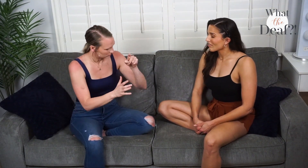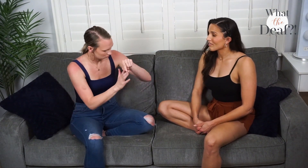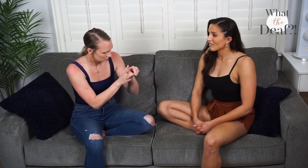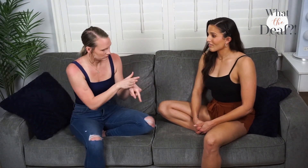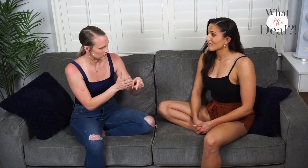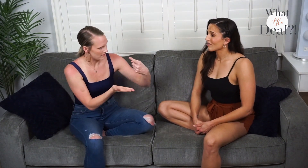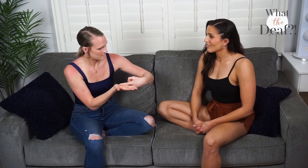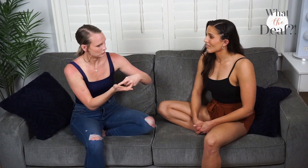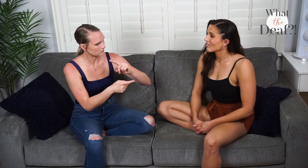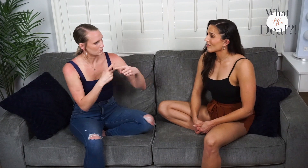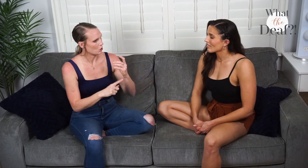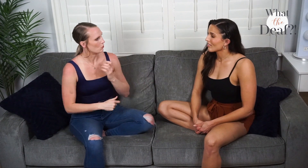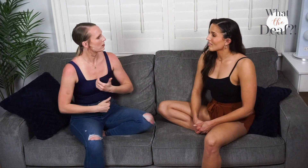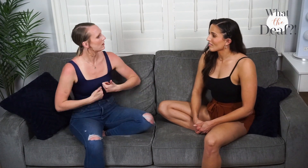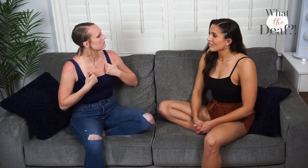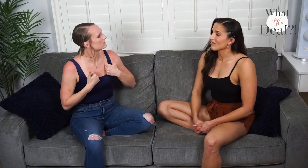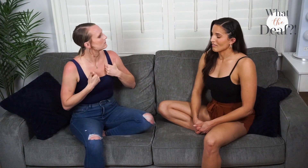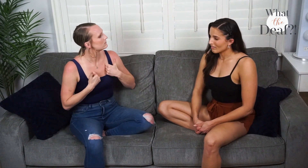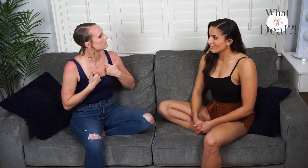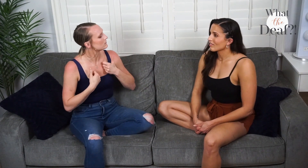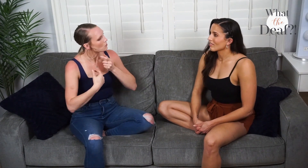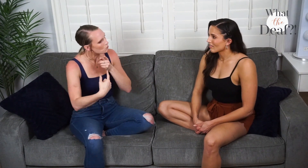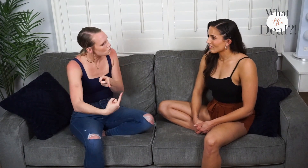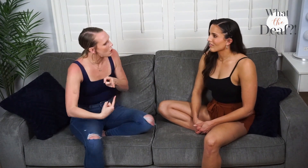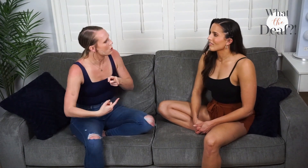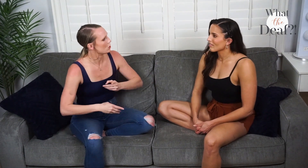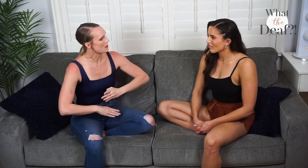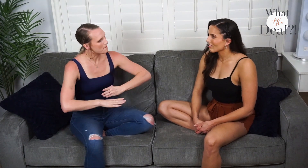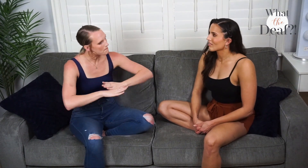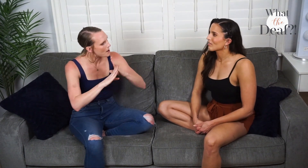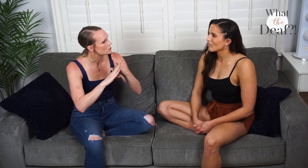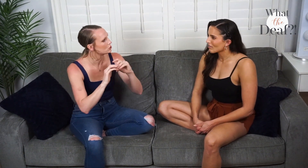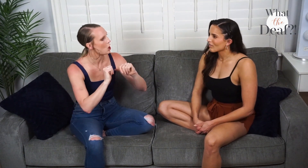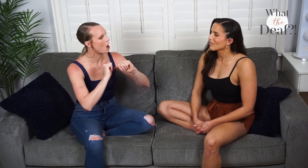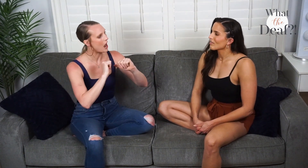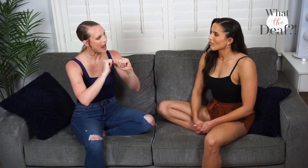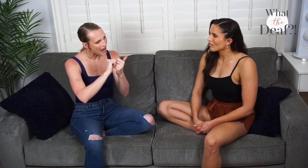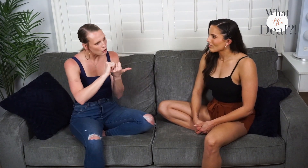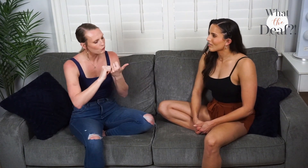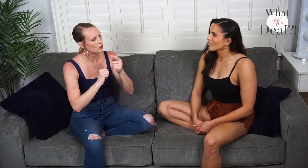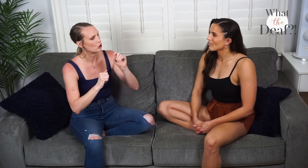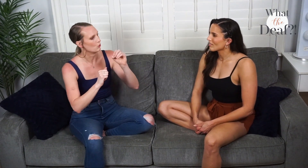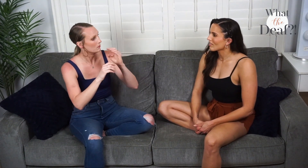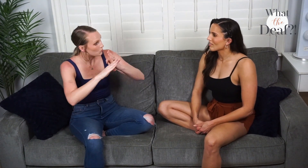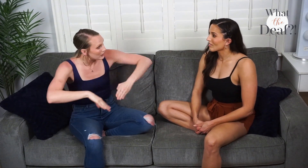are having this deep conversation about our life, our struggles and barriers and how we can break down